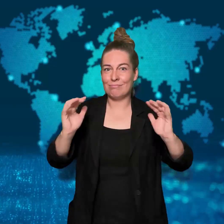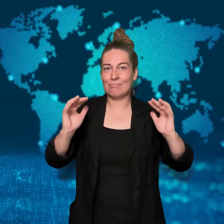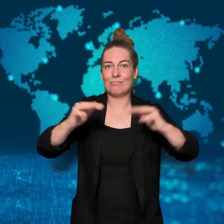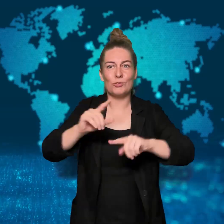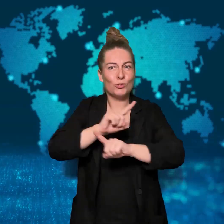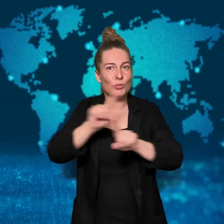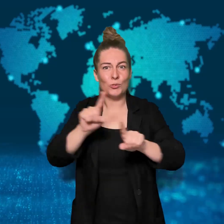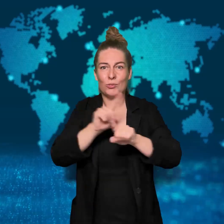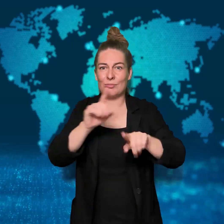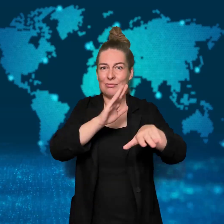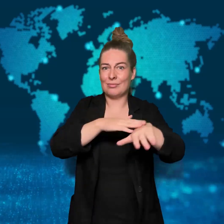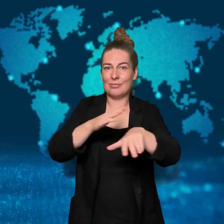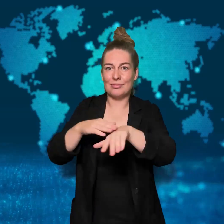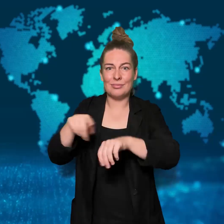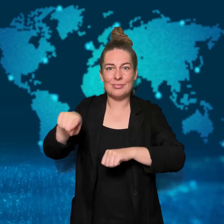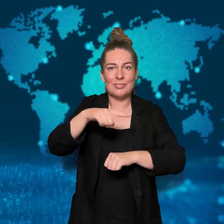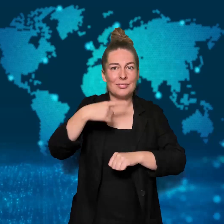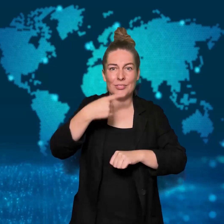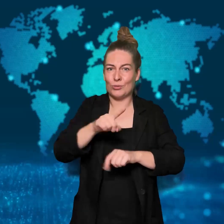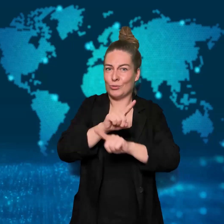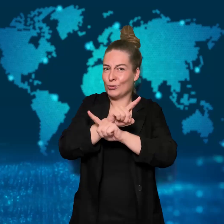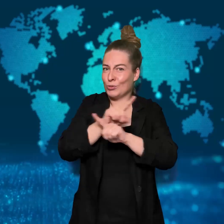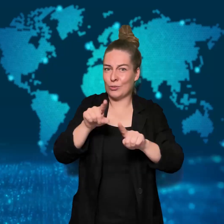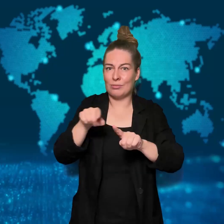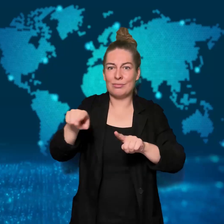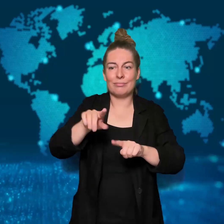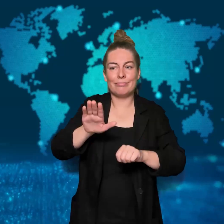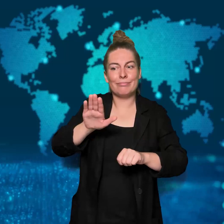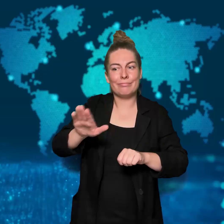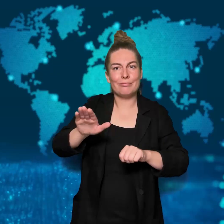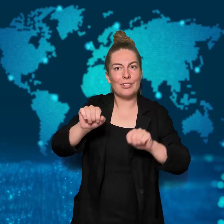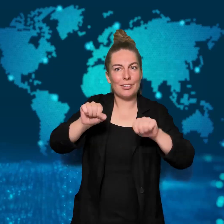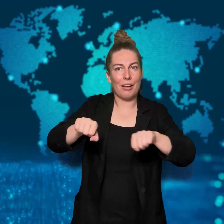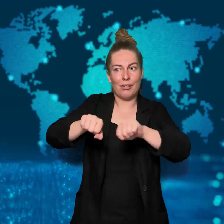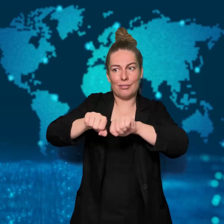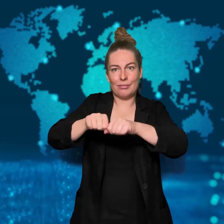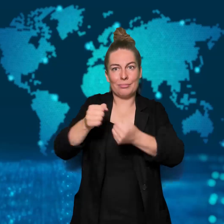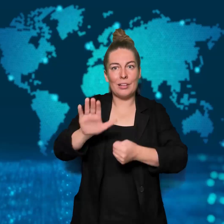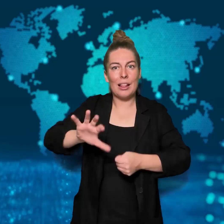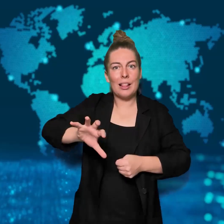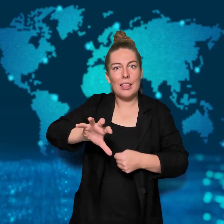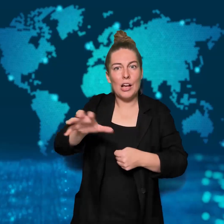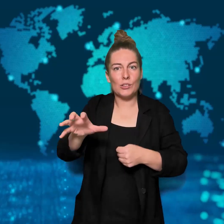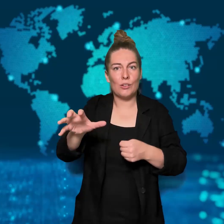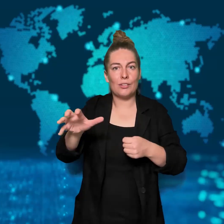from conservative lawmakers who are asking authorities to cancel the event.